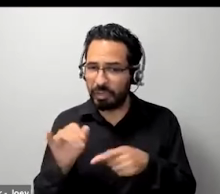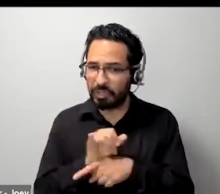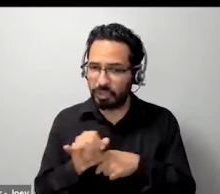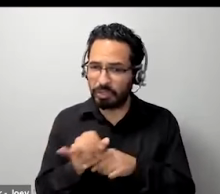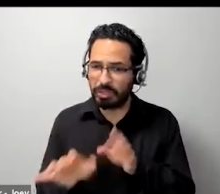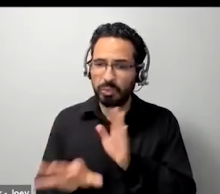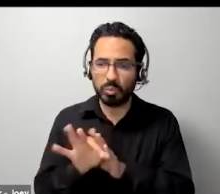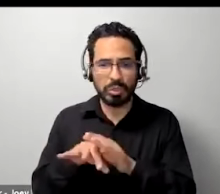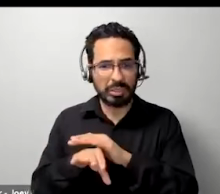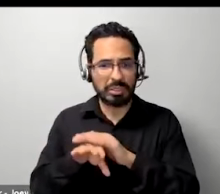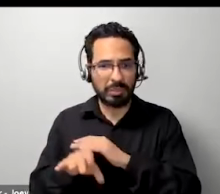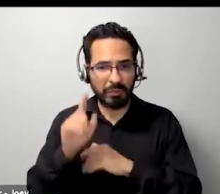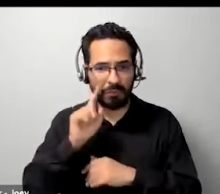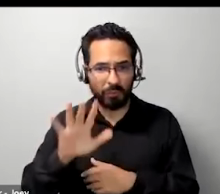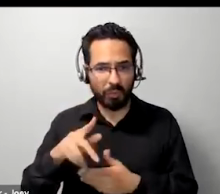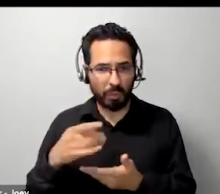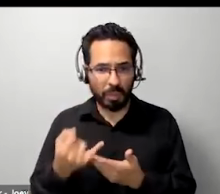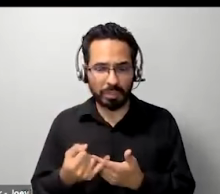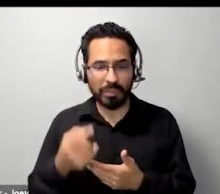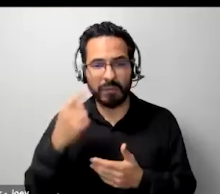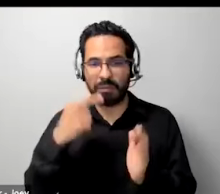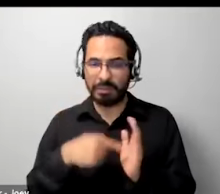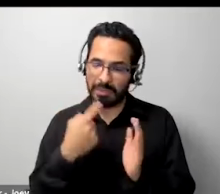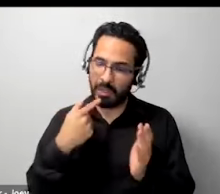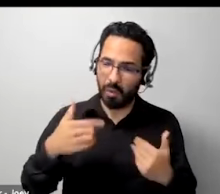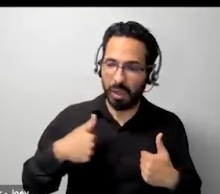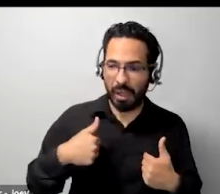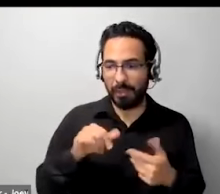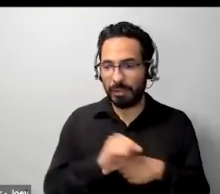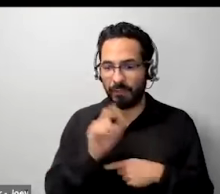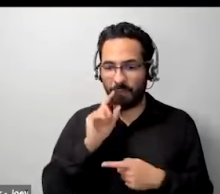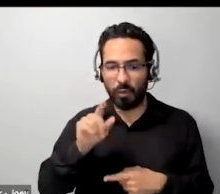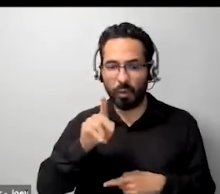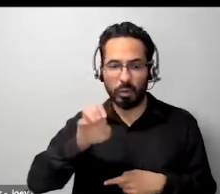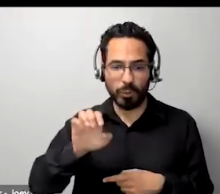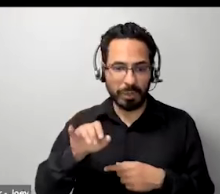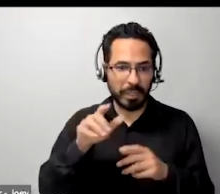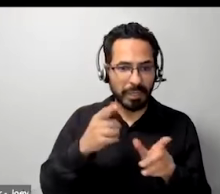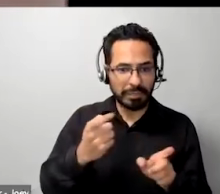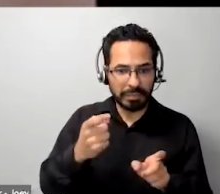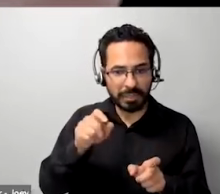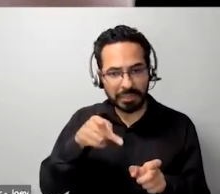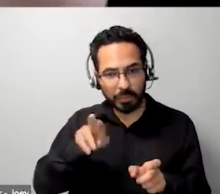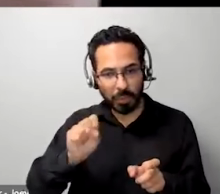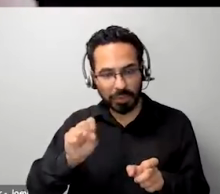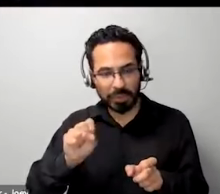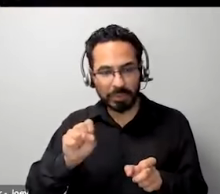"I'm an intern for Adobe Express. Great, I get to work on a project,